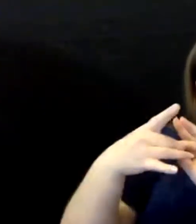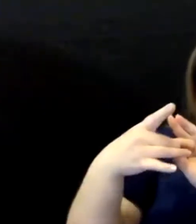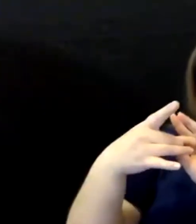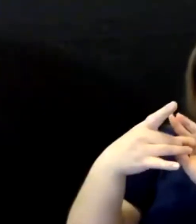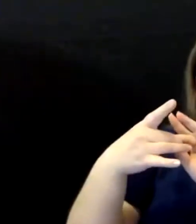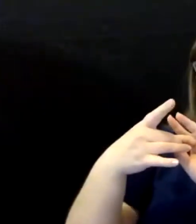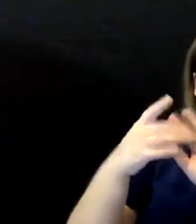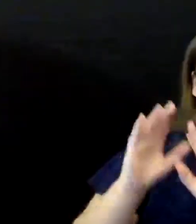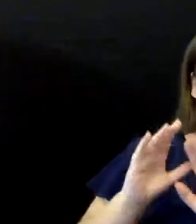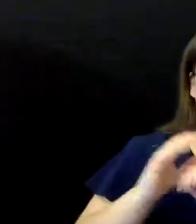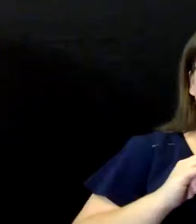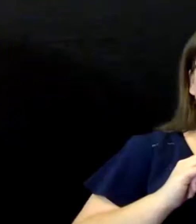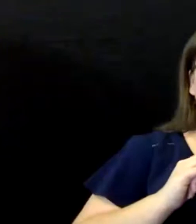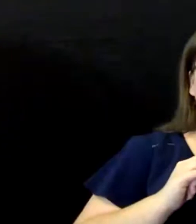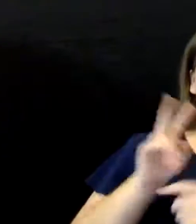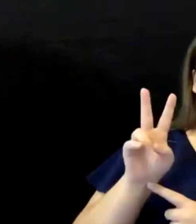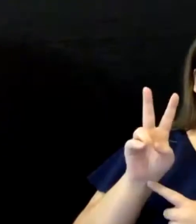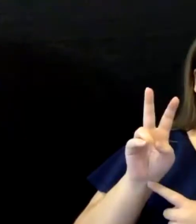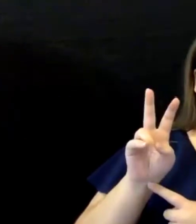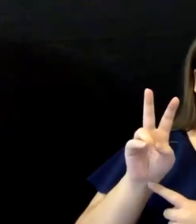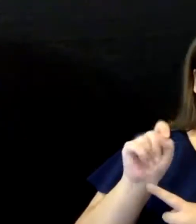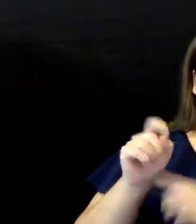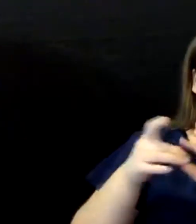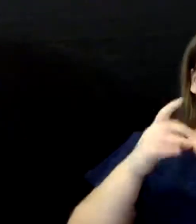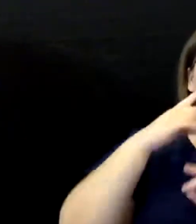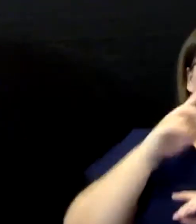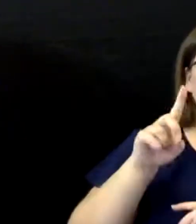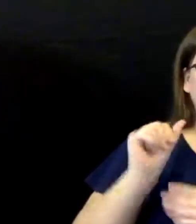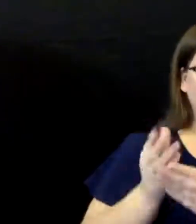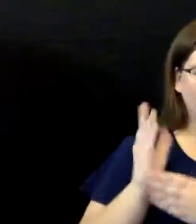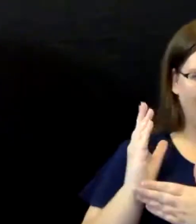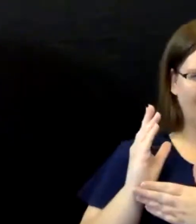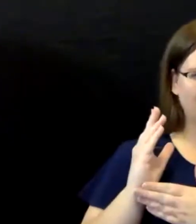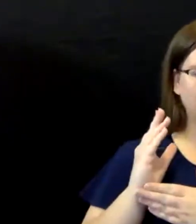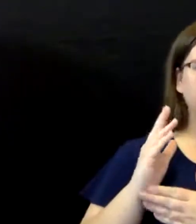. The Vermont Coalition for Disability Rights, who are member organizations